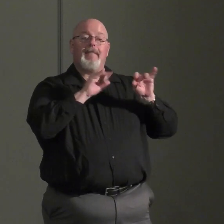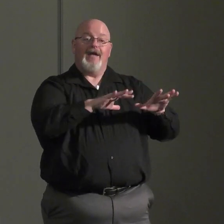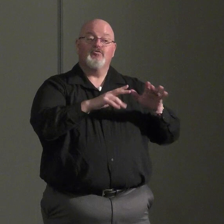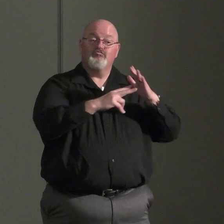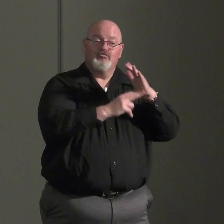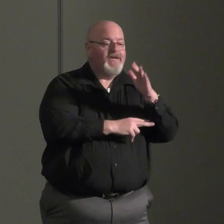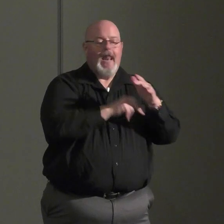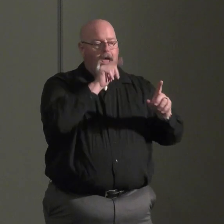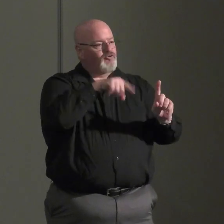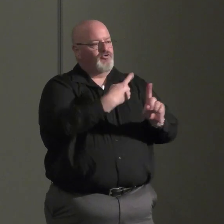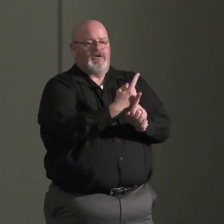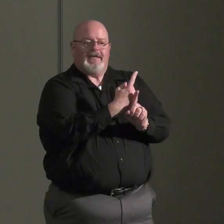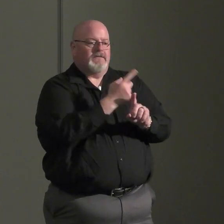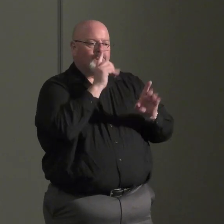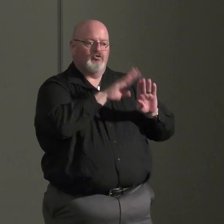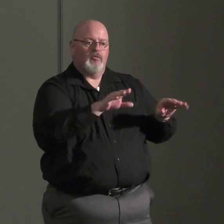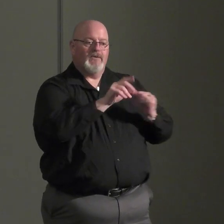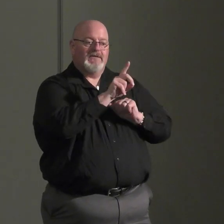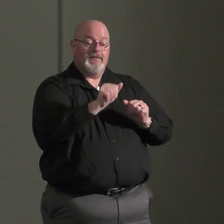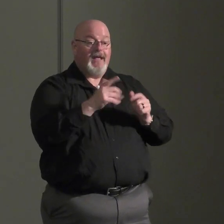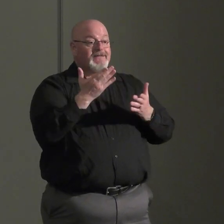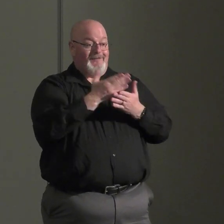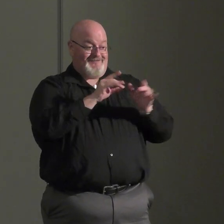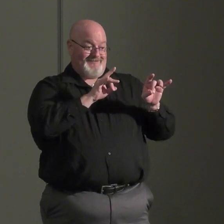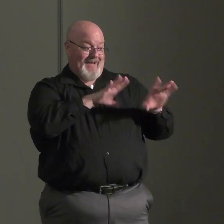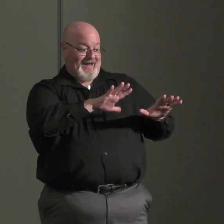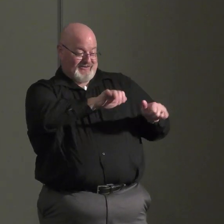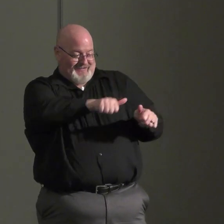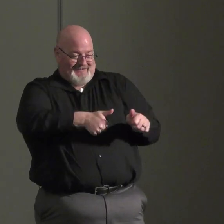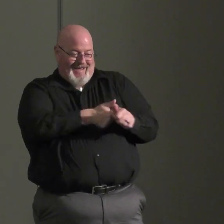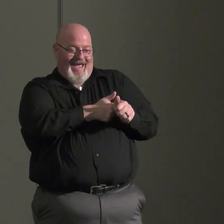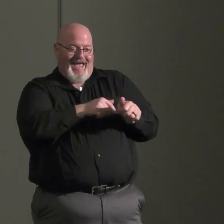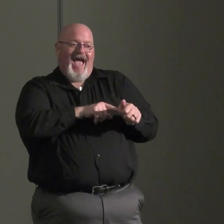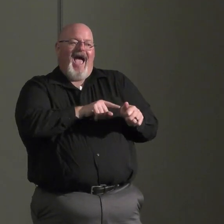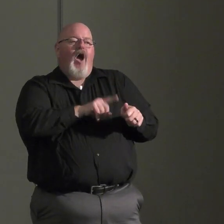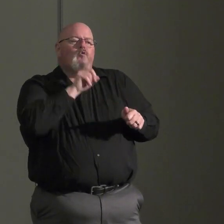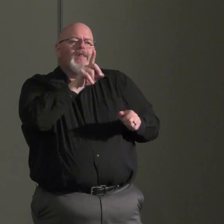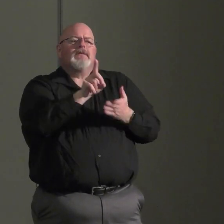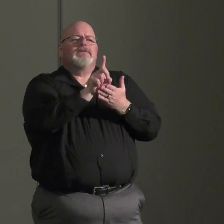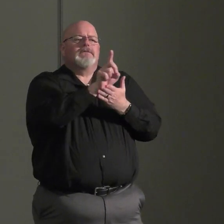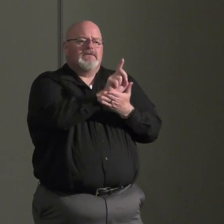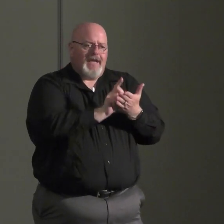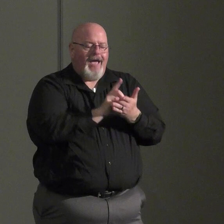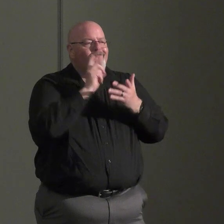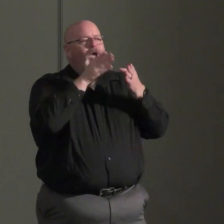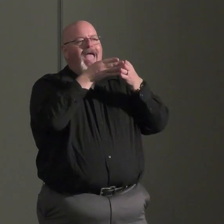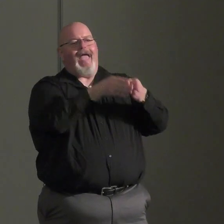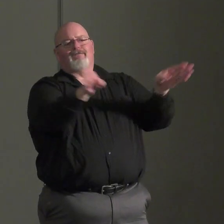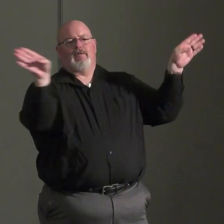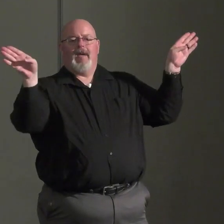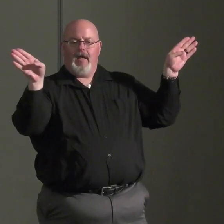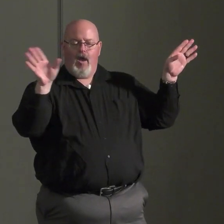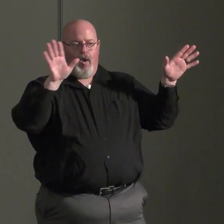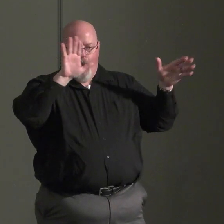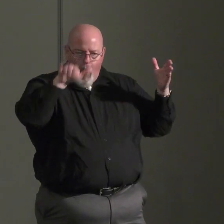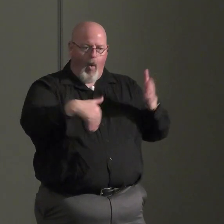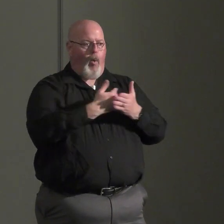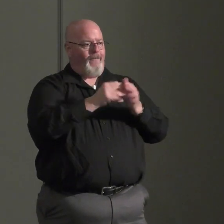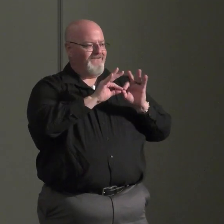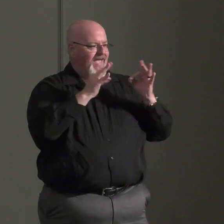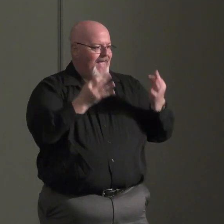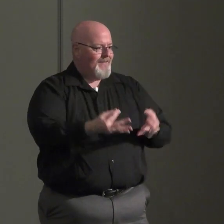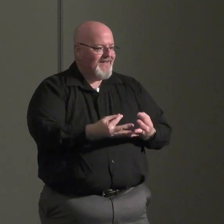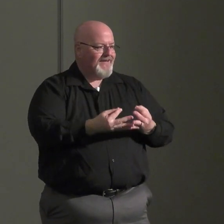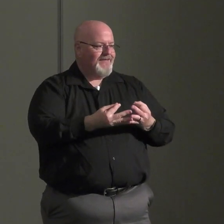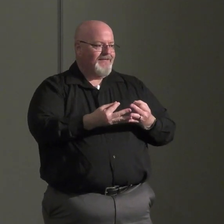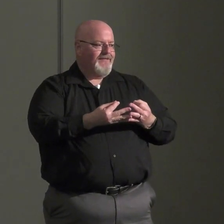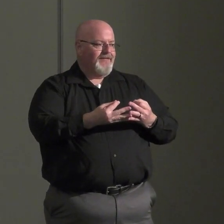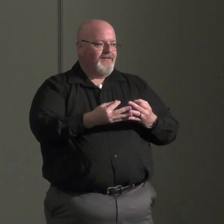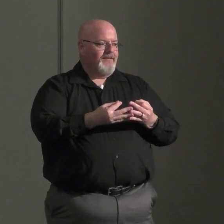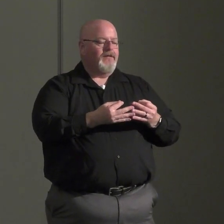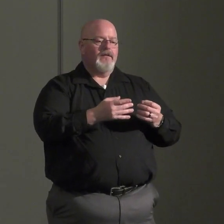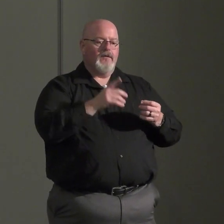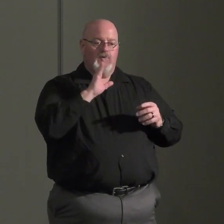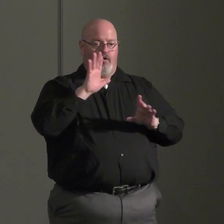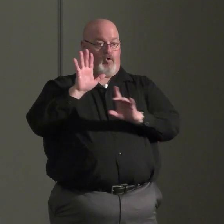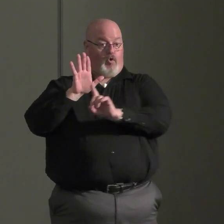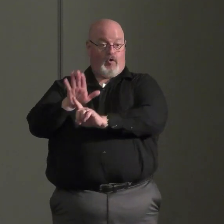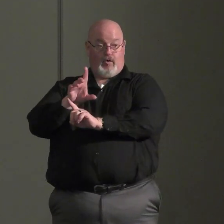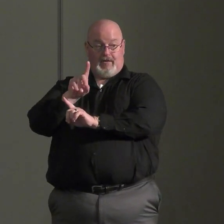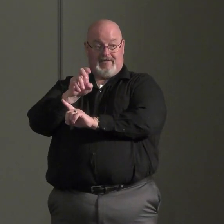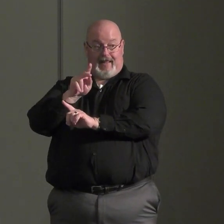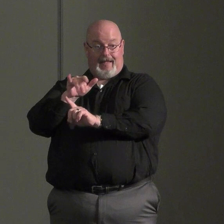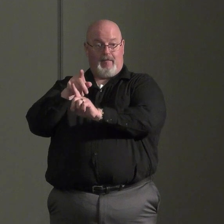with disability it is designed for everybody the whole family to her point as well. Compliance